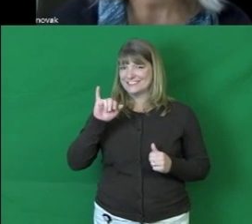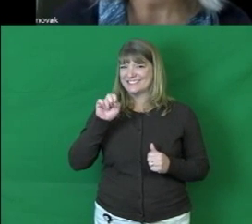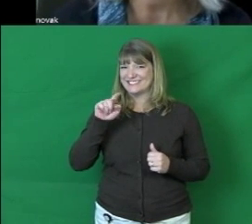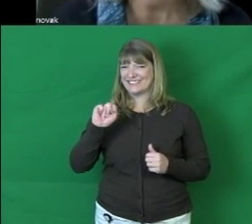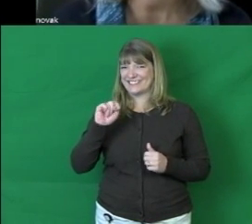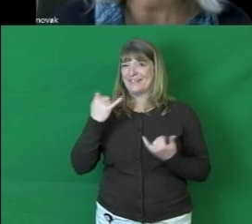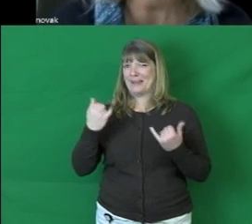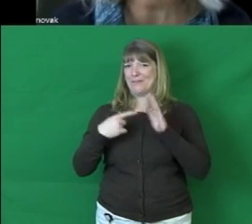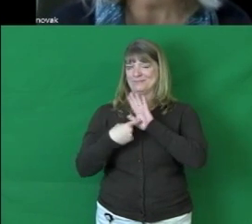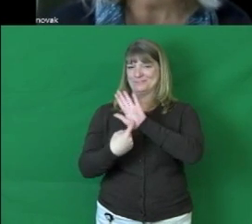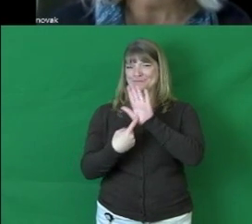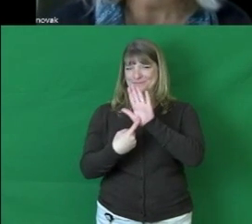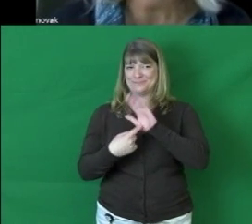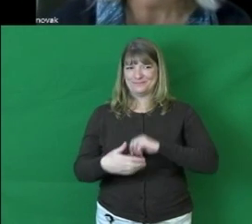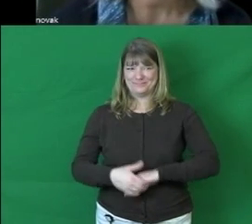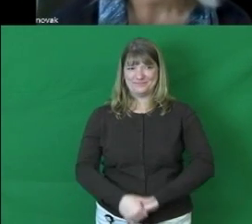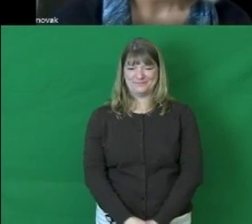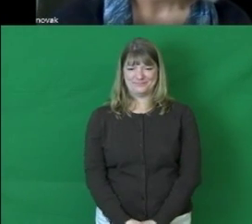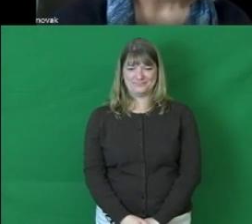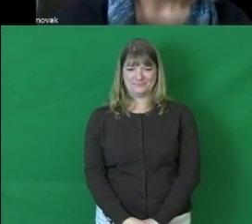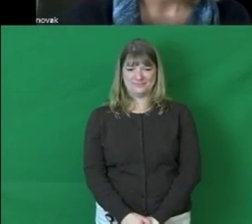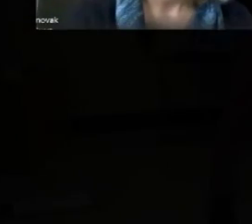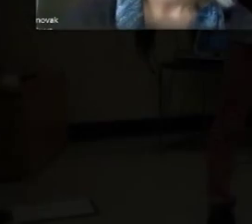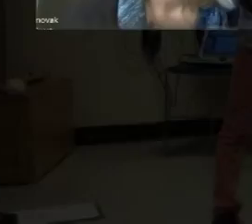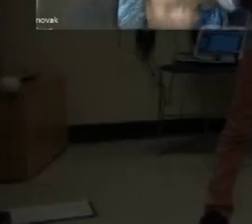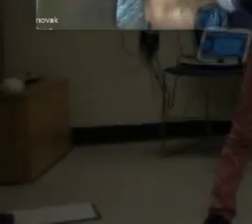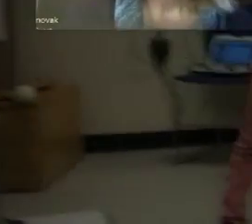I'd like to share that with you now.